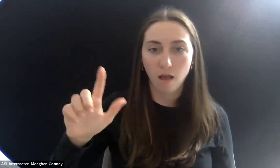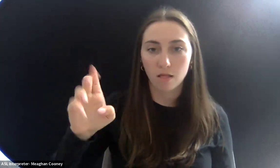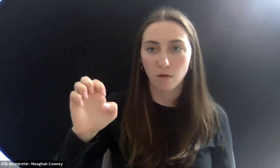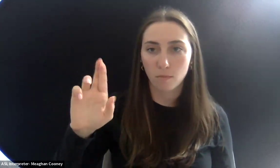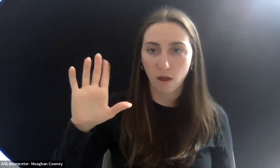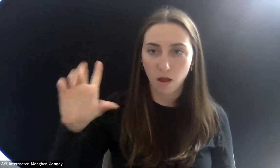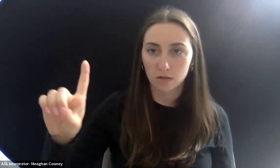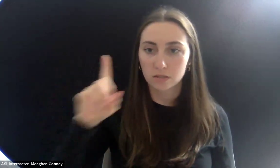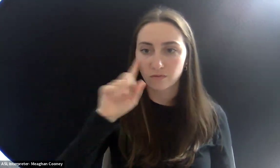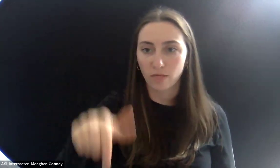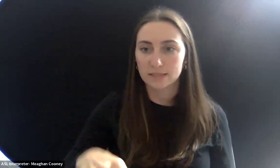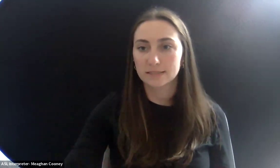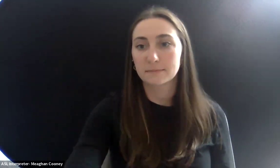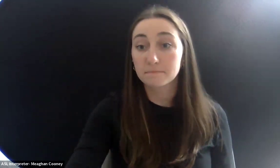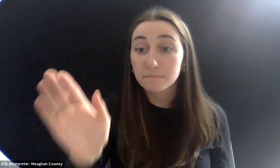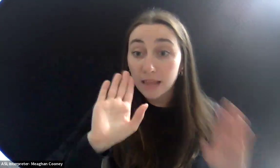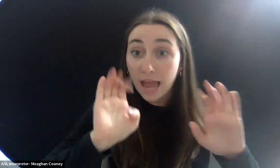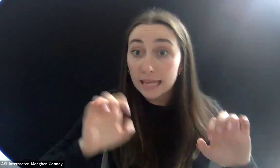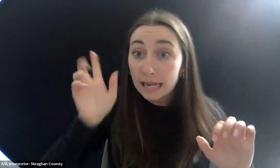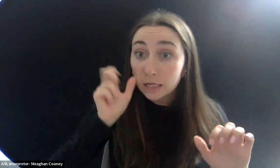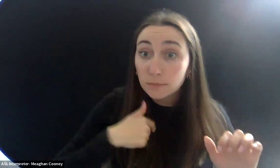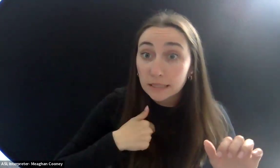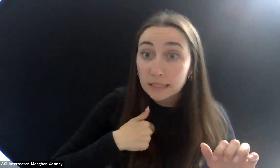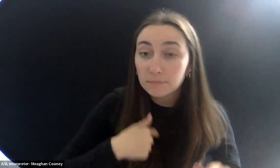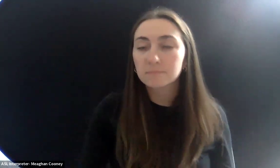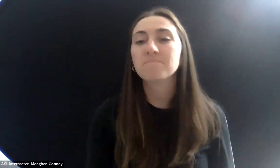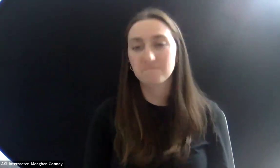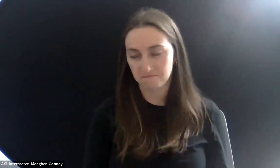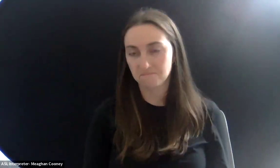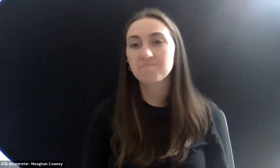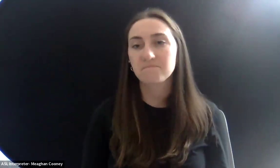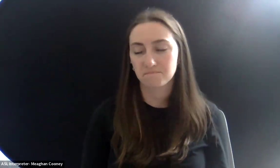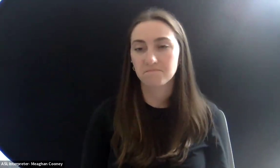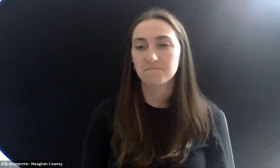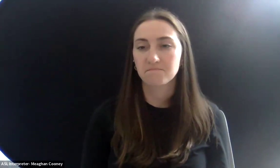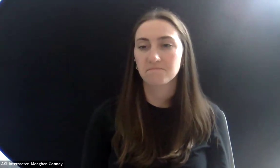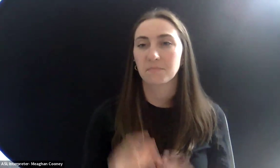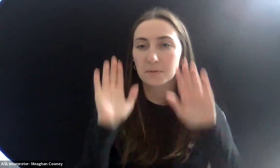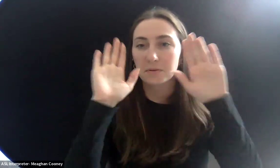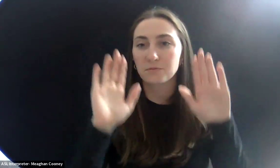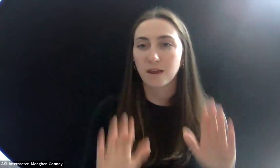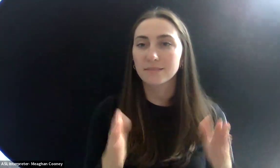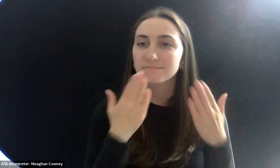Hello, can everyone hear me? Yes, great. Thanks, Tori. So my name is Paul.